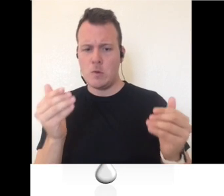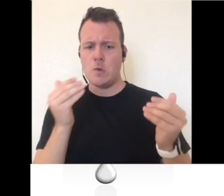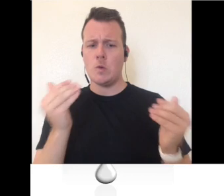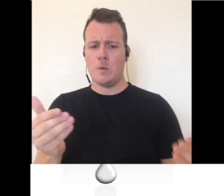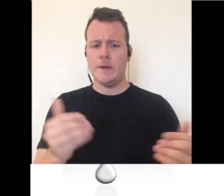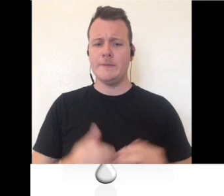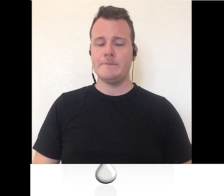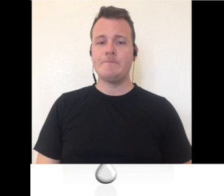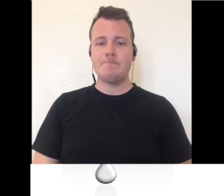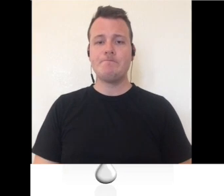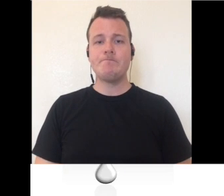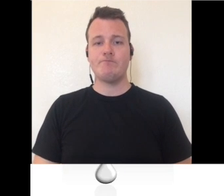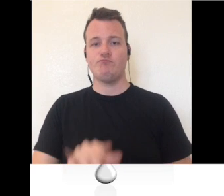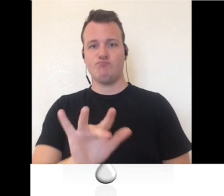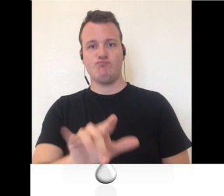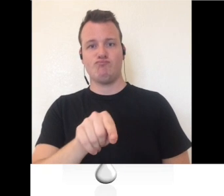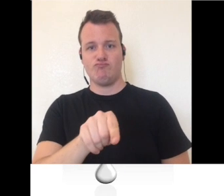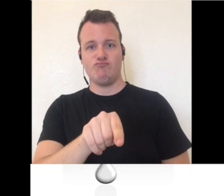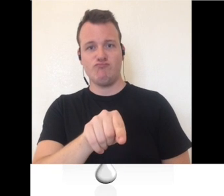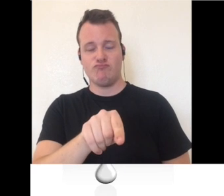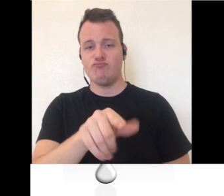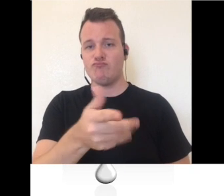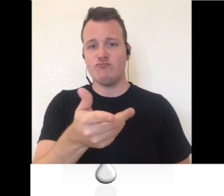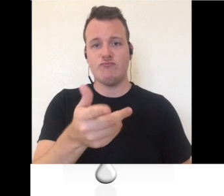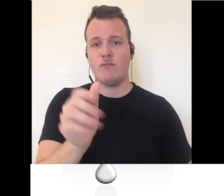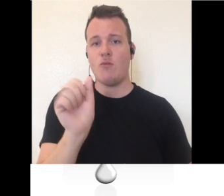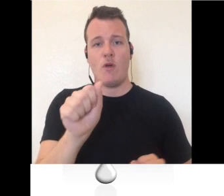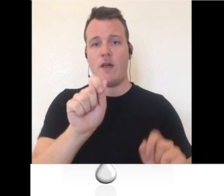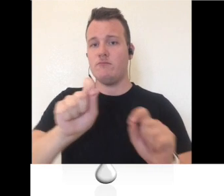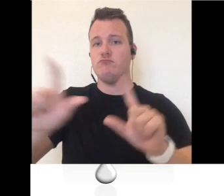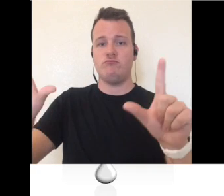a link, and- and there's a link here, there's one at the last slide as well,